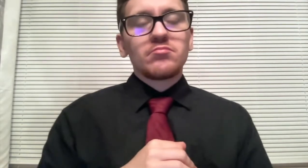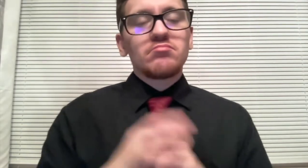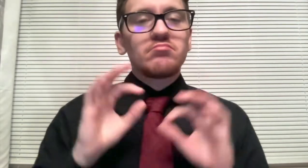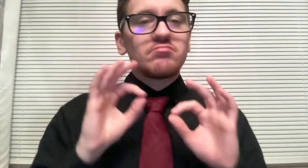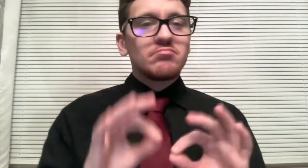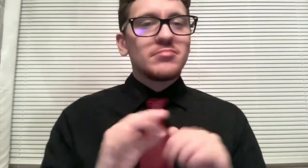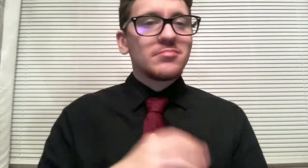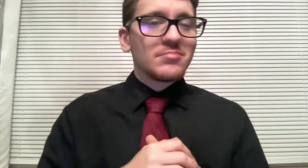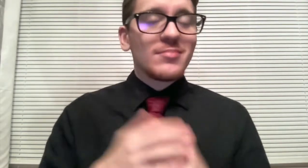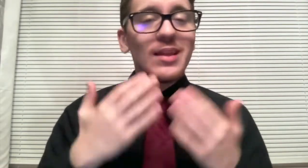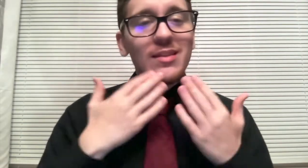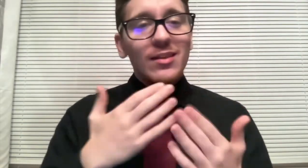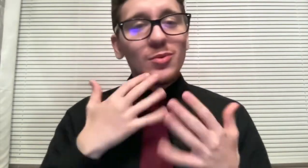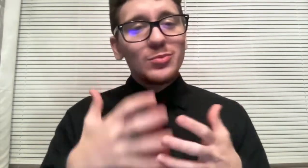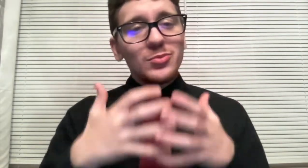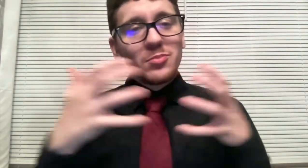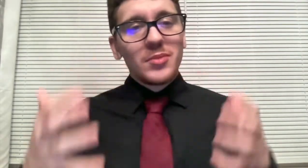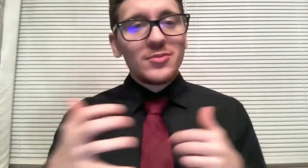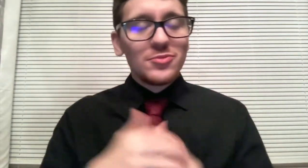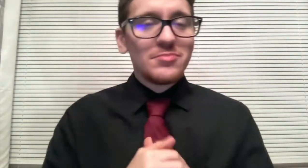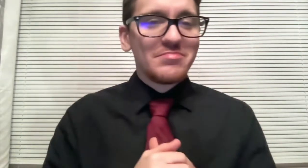Thank you so much!